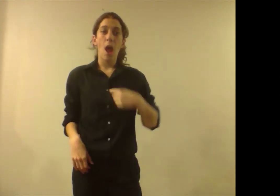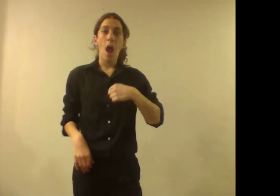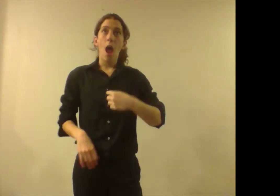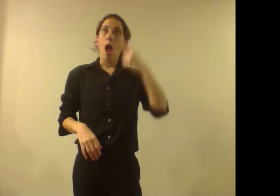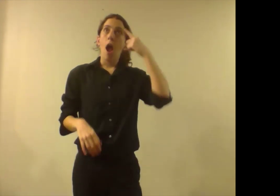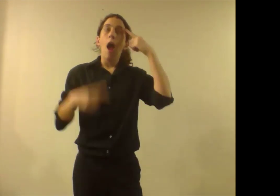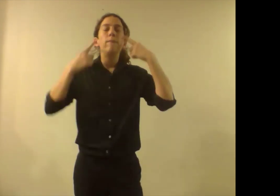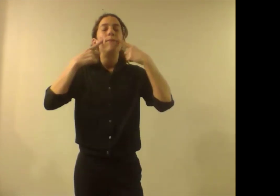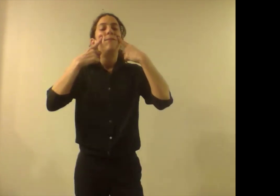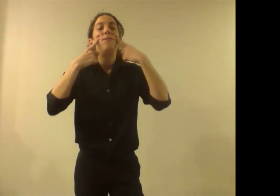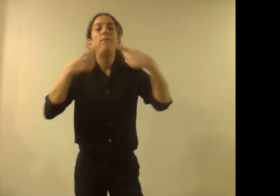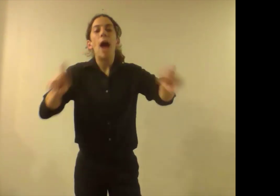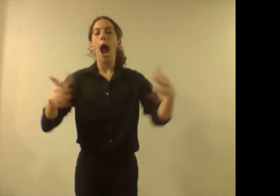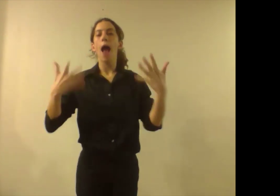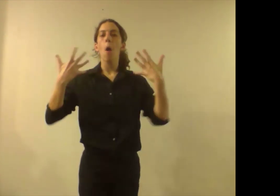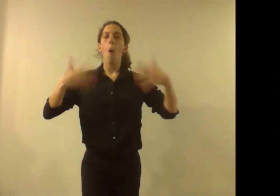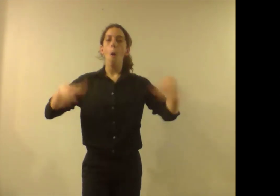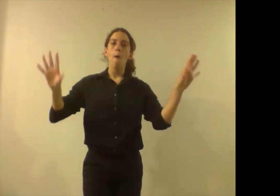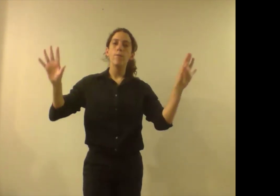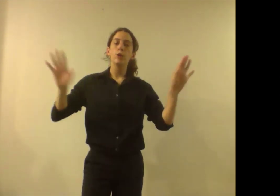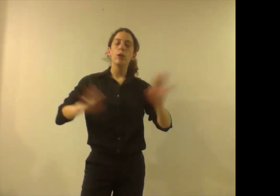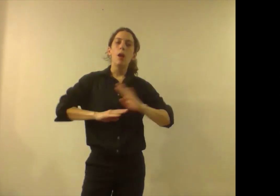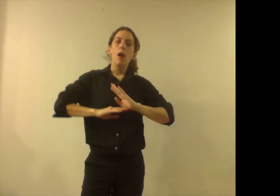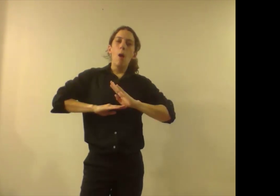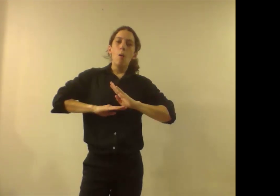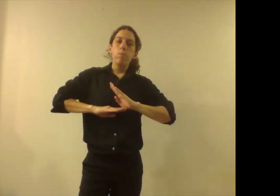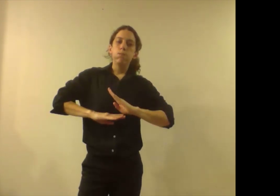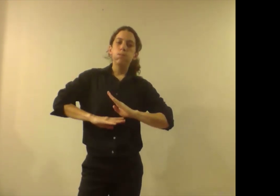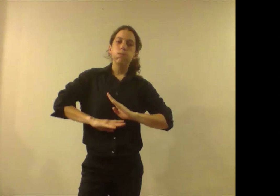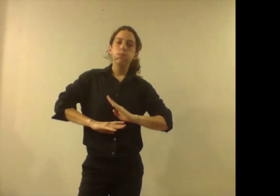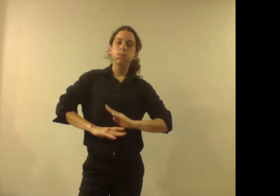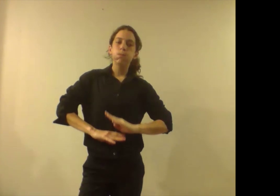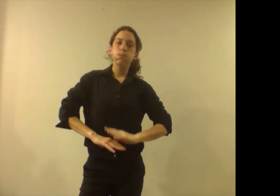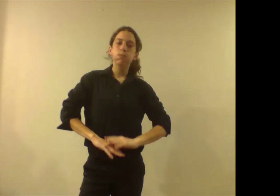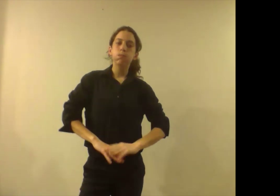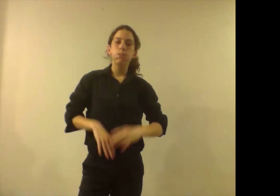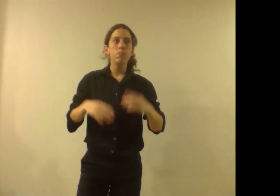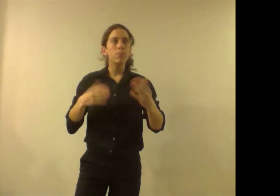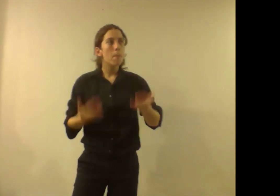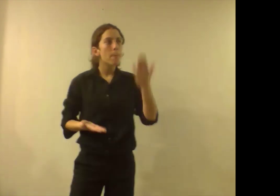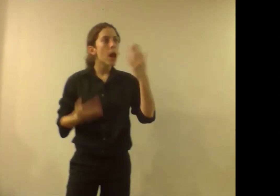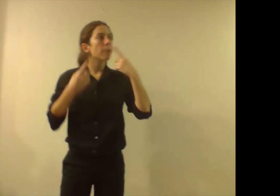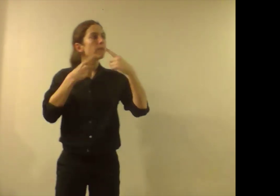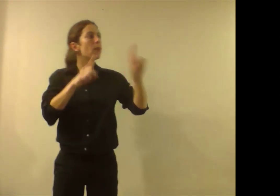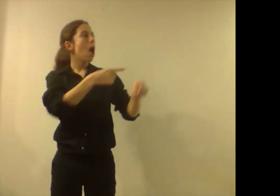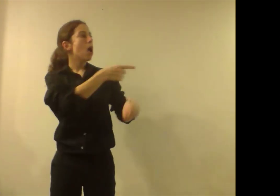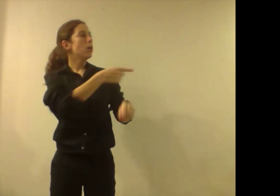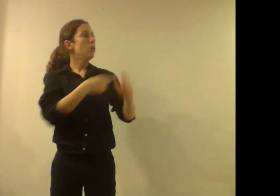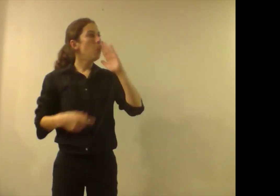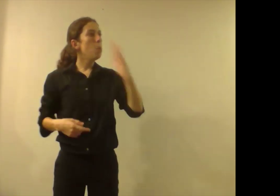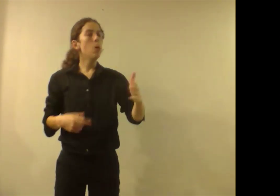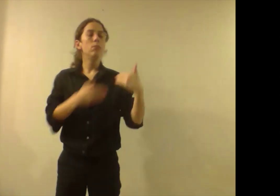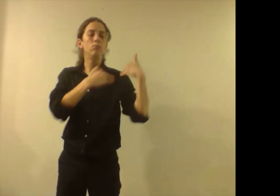And I thought finally it is over, finally he will own up to what he did,